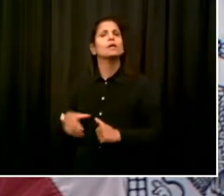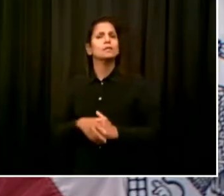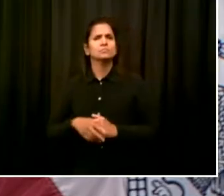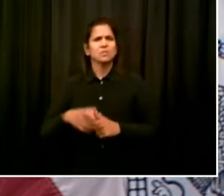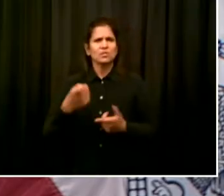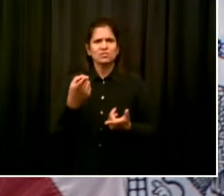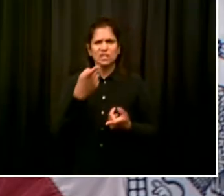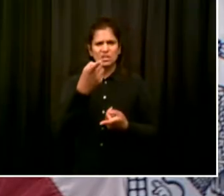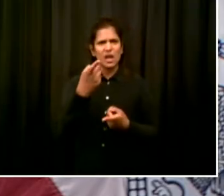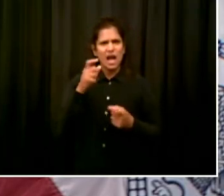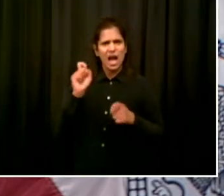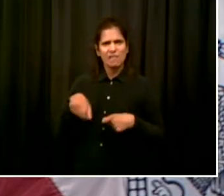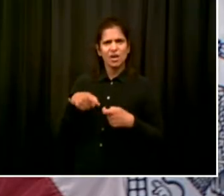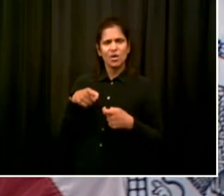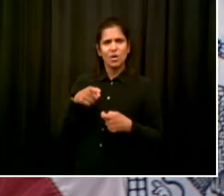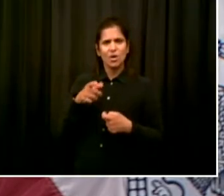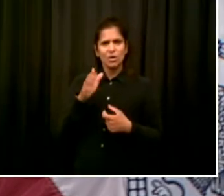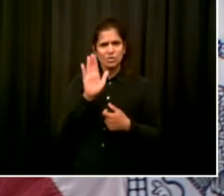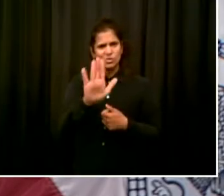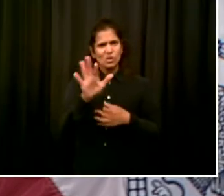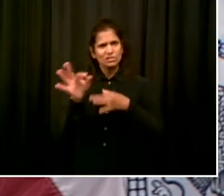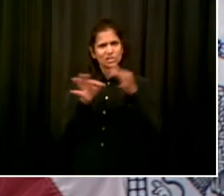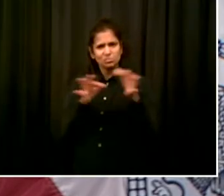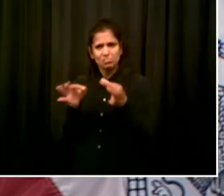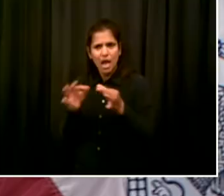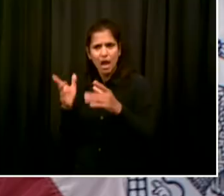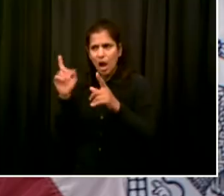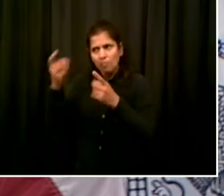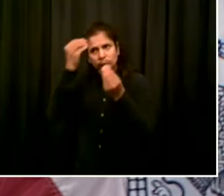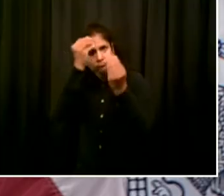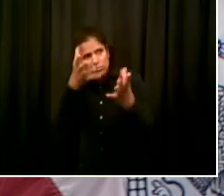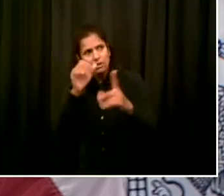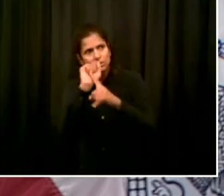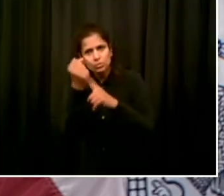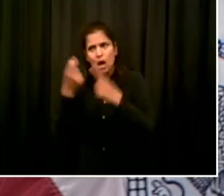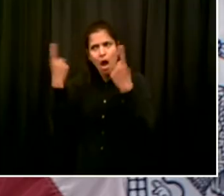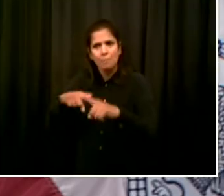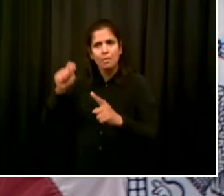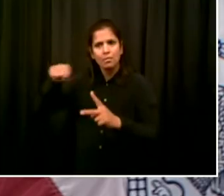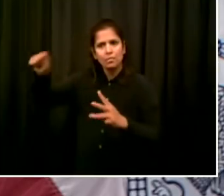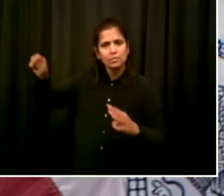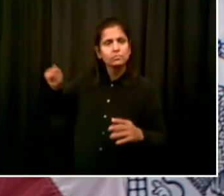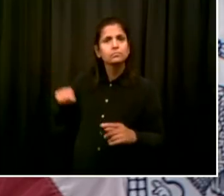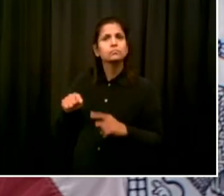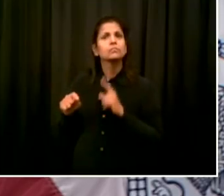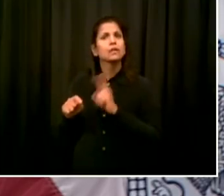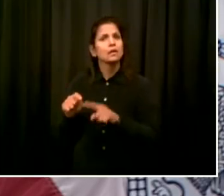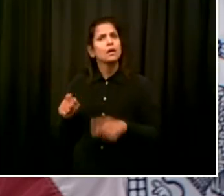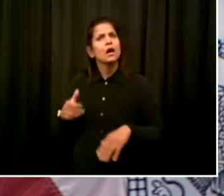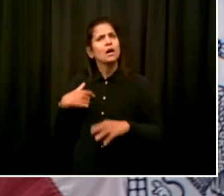YOU DOING FOR THOSE PEOPLE? WE WANT TO KNOW IN THOSE CASES THE